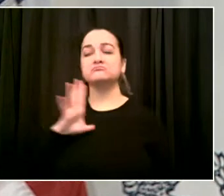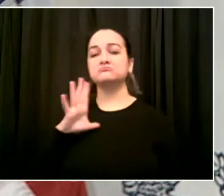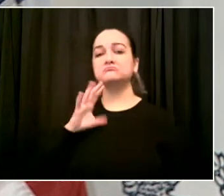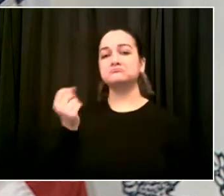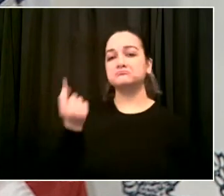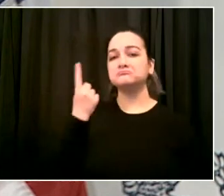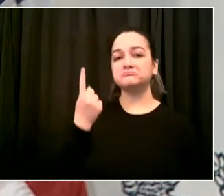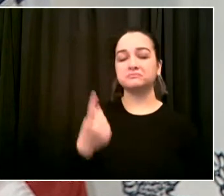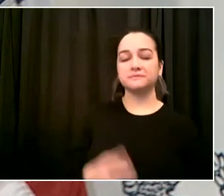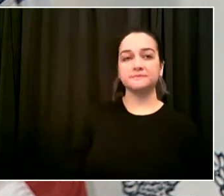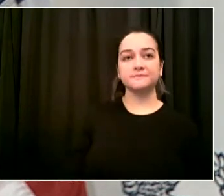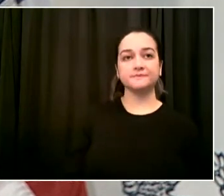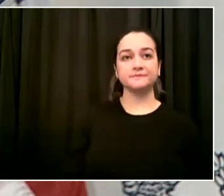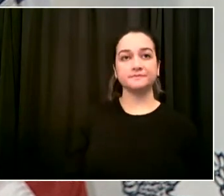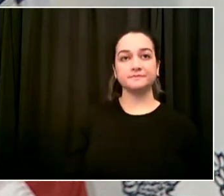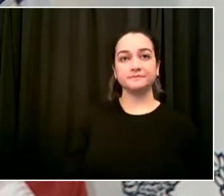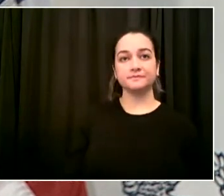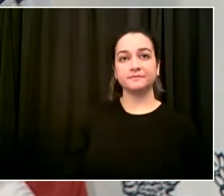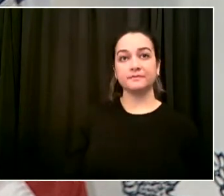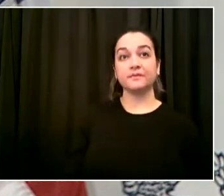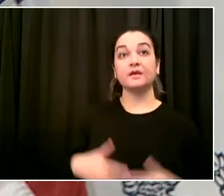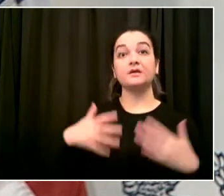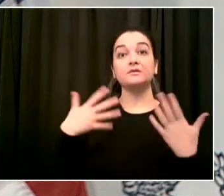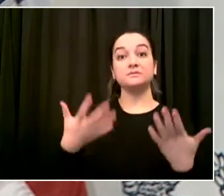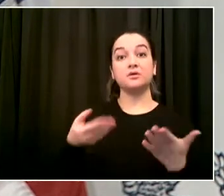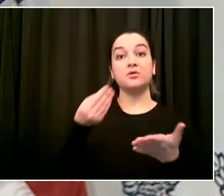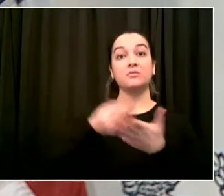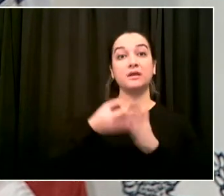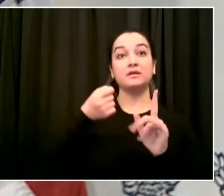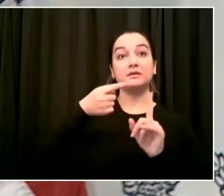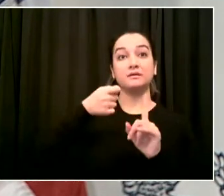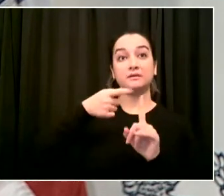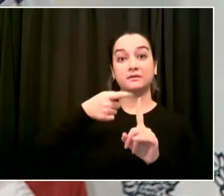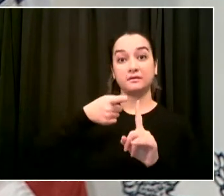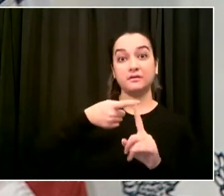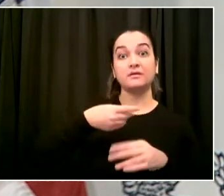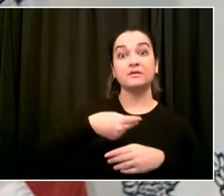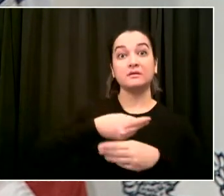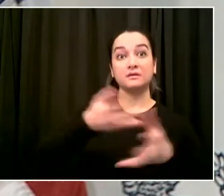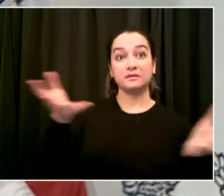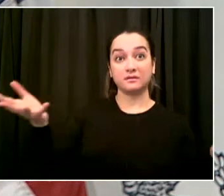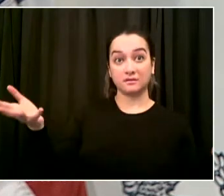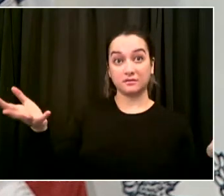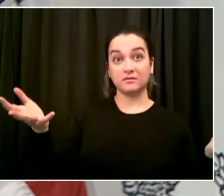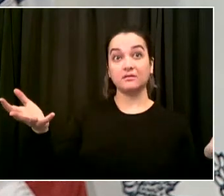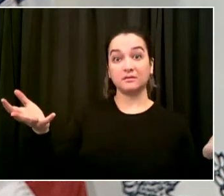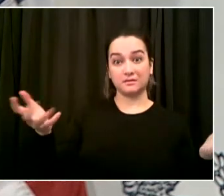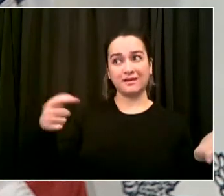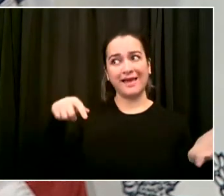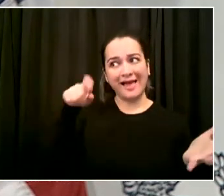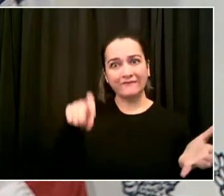MILLION-DOLLARA QUESTIOOI N TTHINK 'ITS S A MULTIBILLION- DOLLAR QUESTION. THE NEXT STIMULUS HAS TO BE A REAL STIMULUS. WHAT